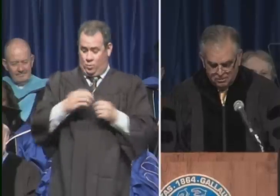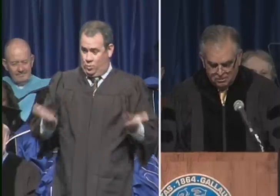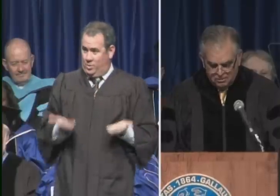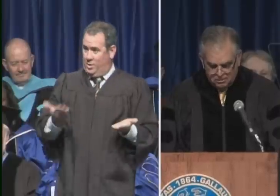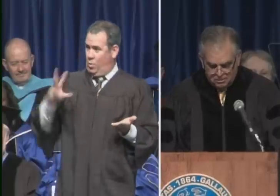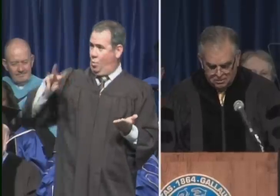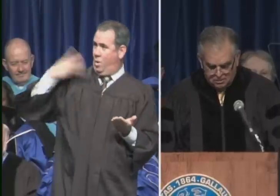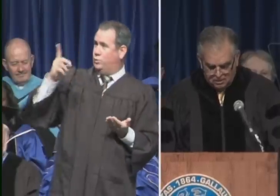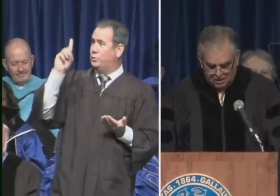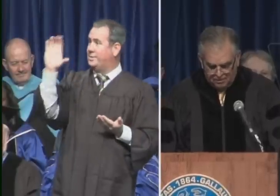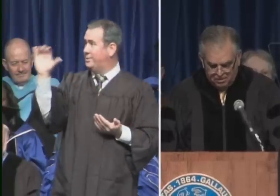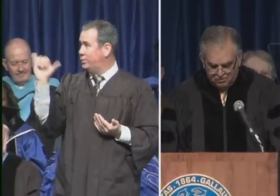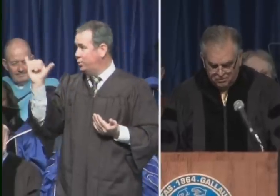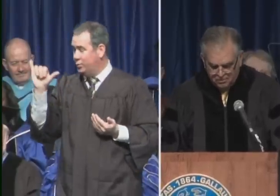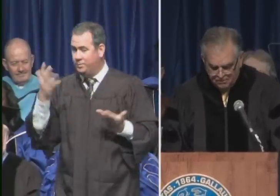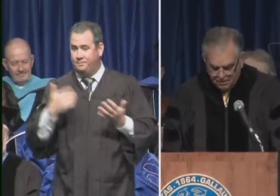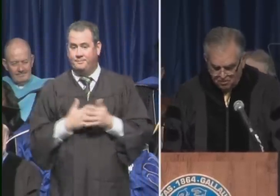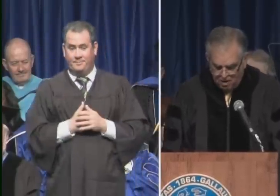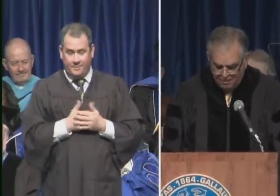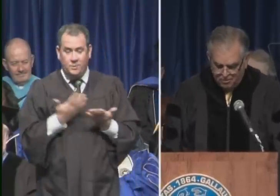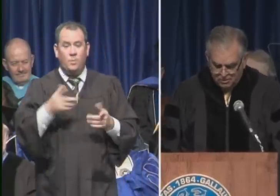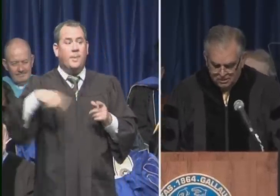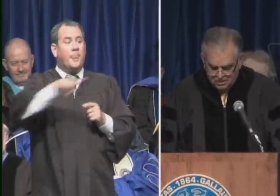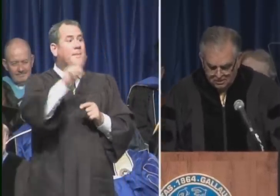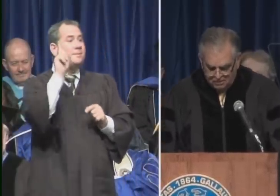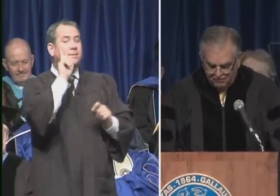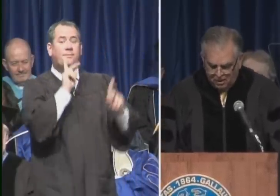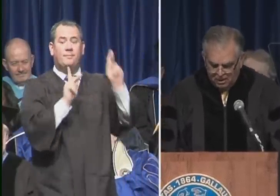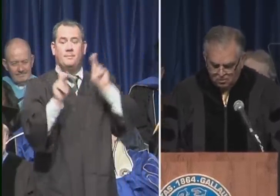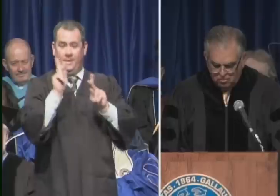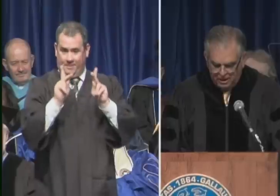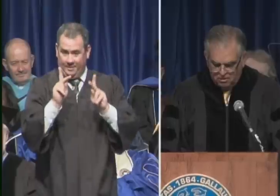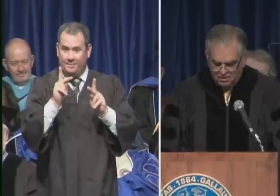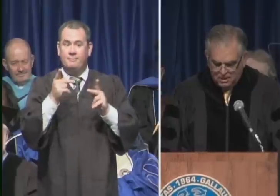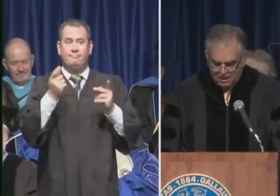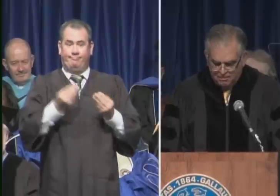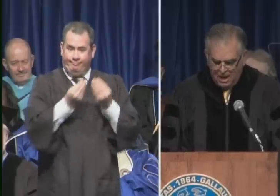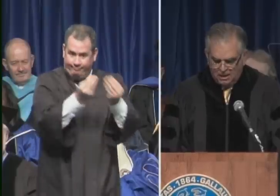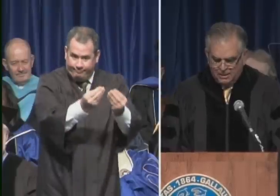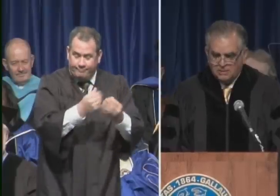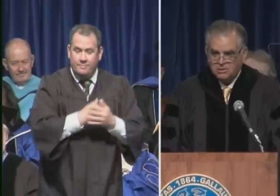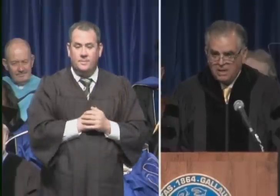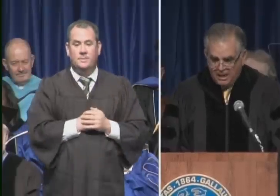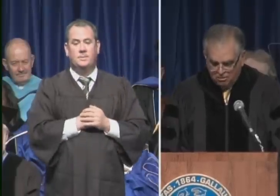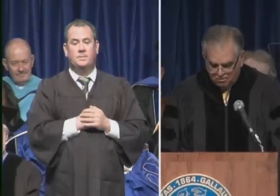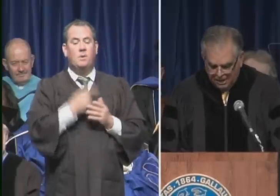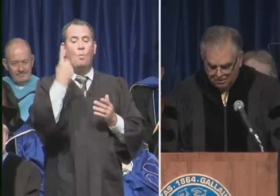Alumnus Robert Davila, who later